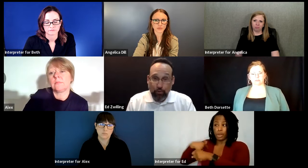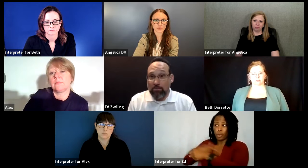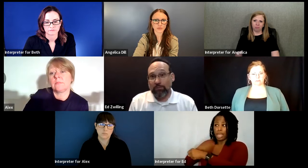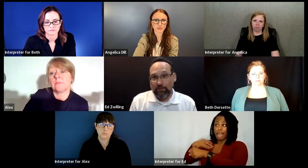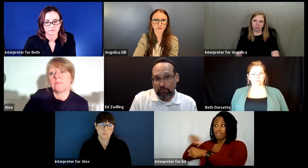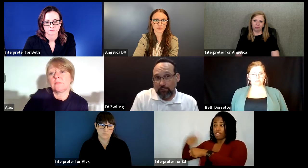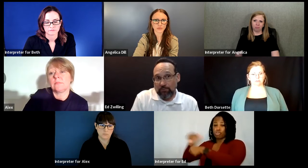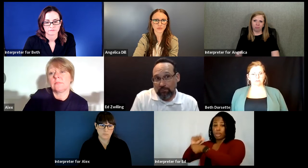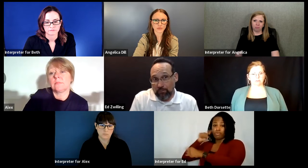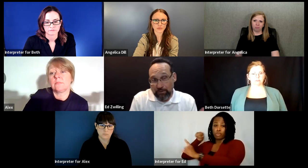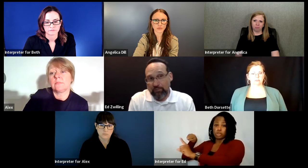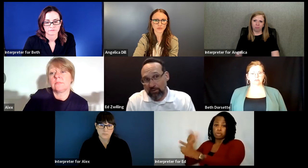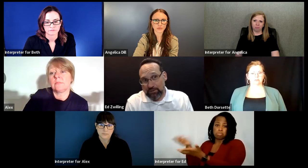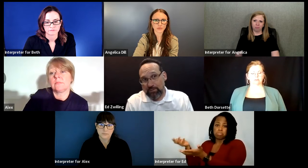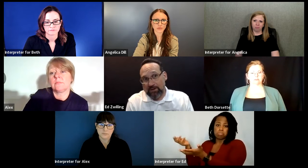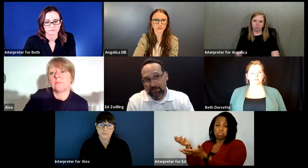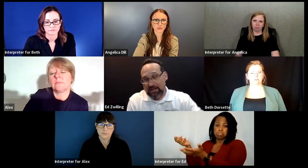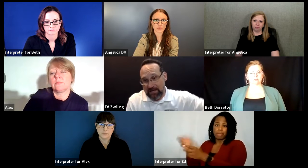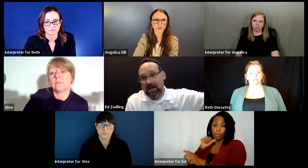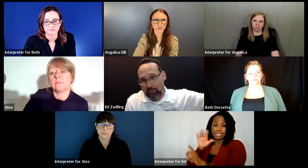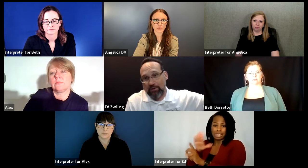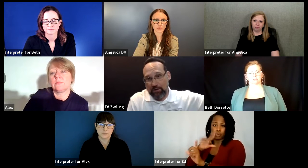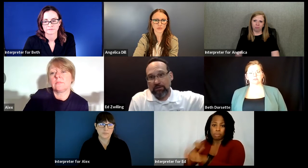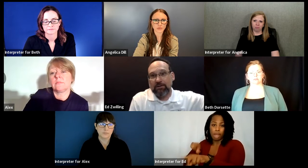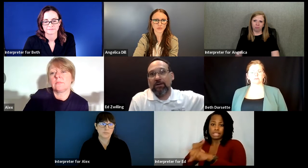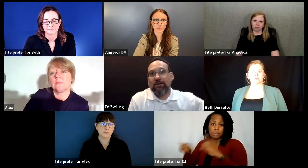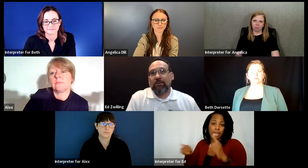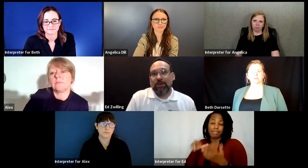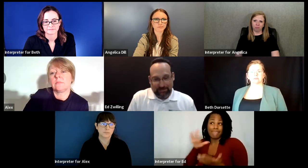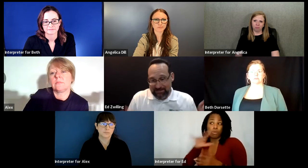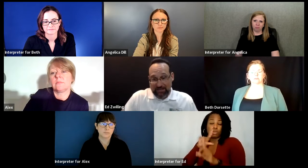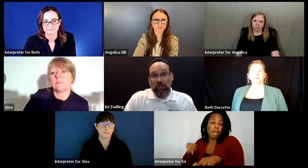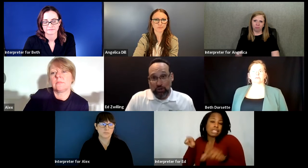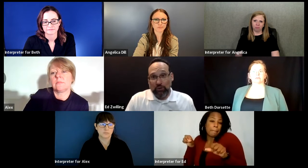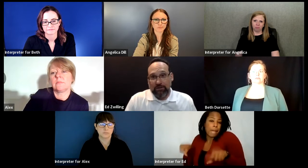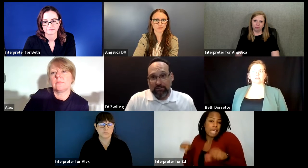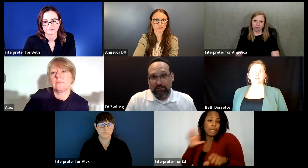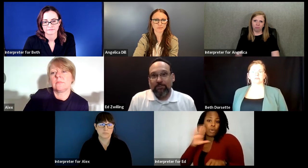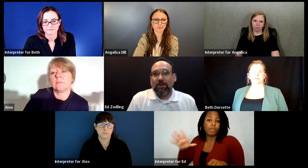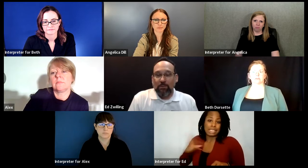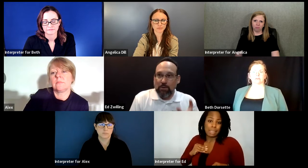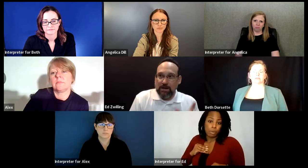That probably would have been a response that they would have gotten away with. Because he said he couldn't do it.